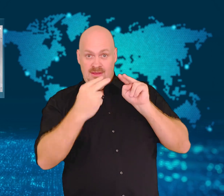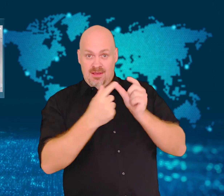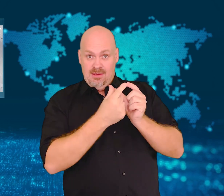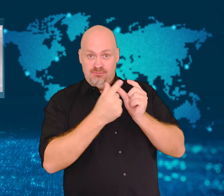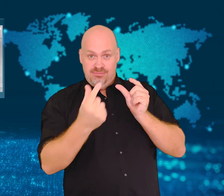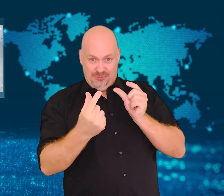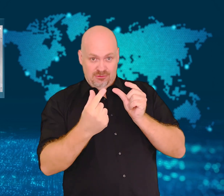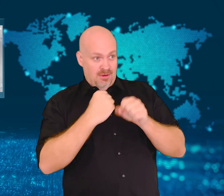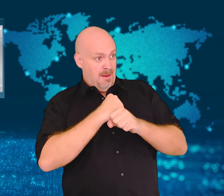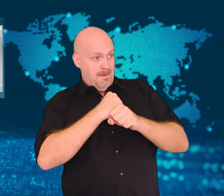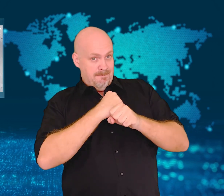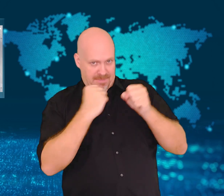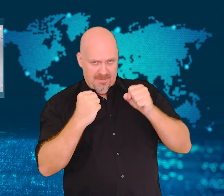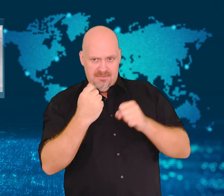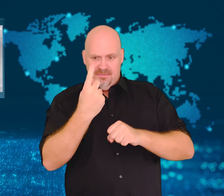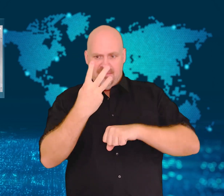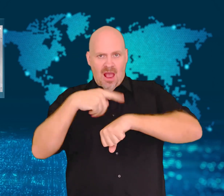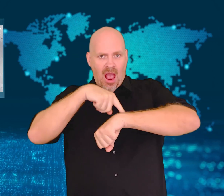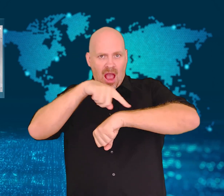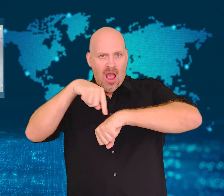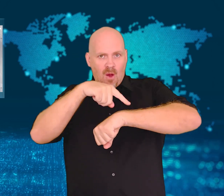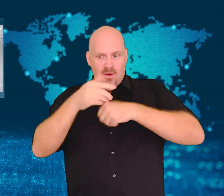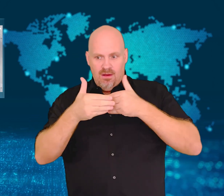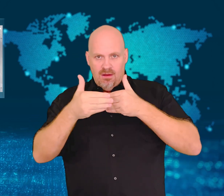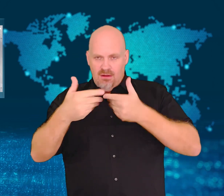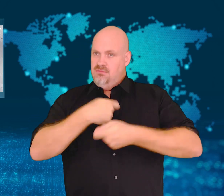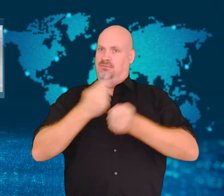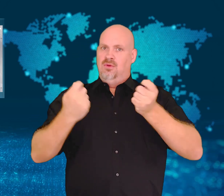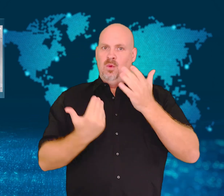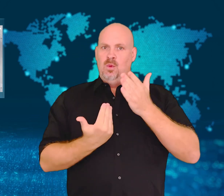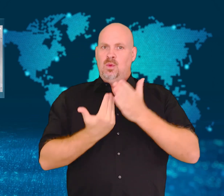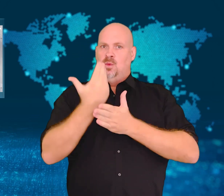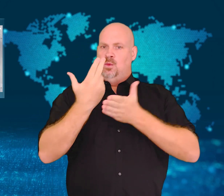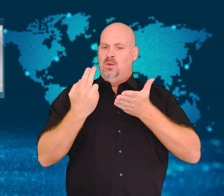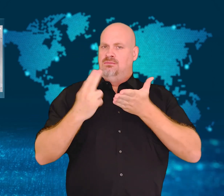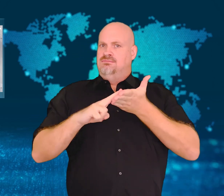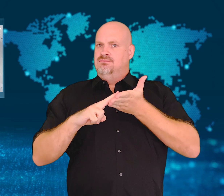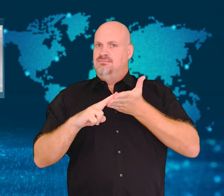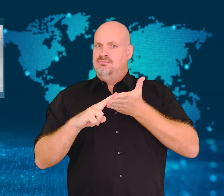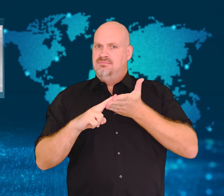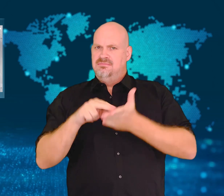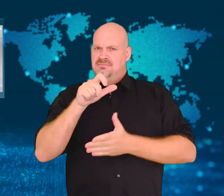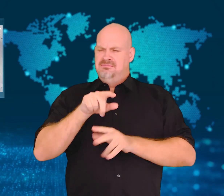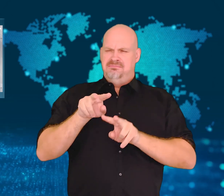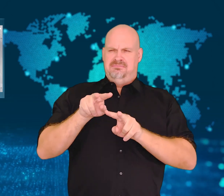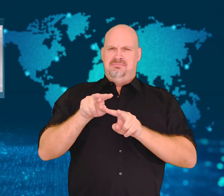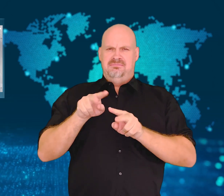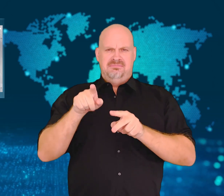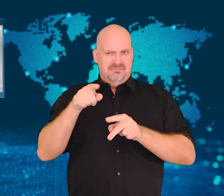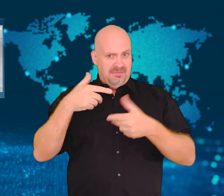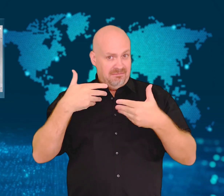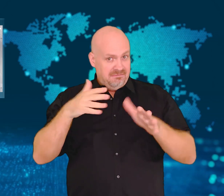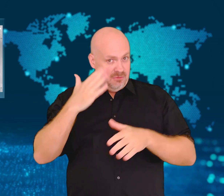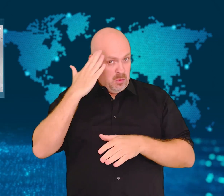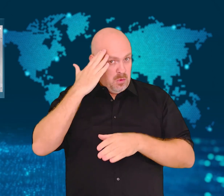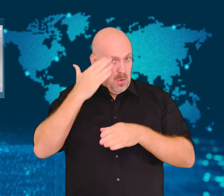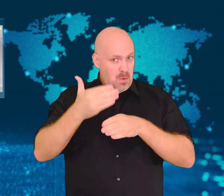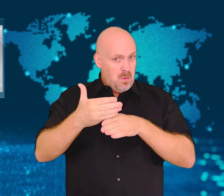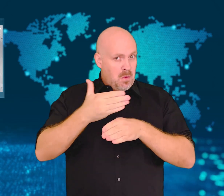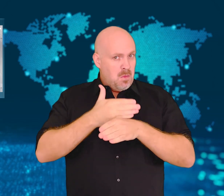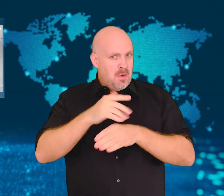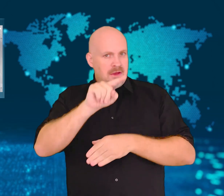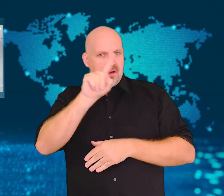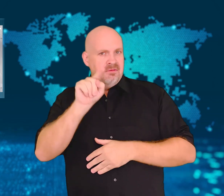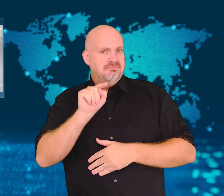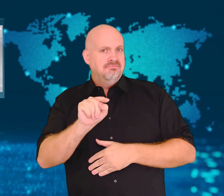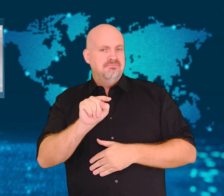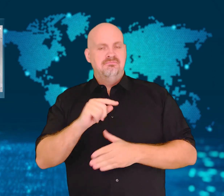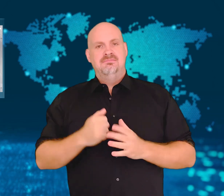people question if the explosion was "anticipated."